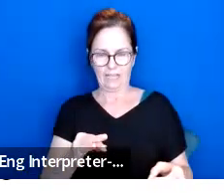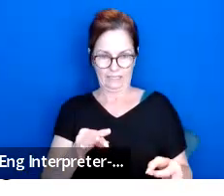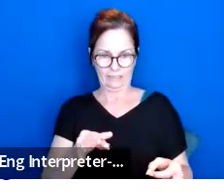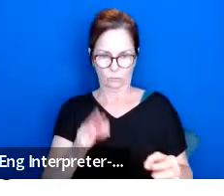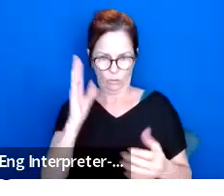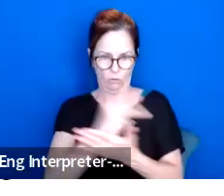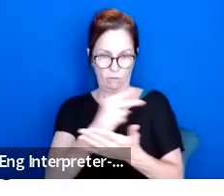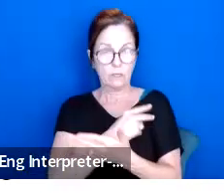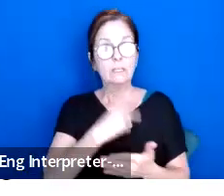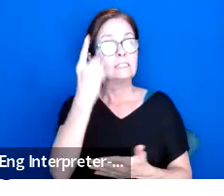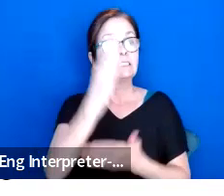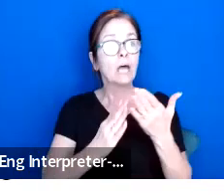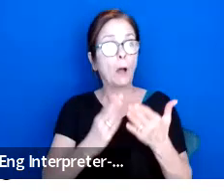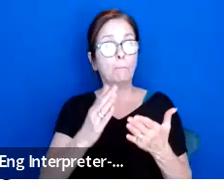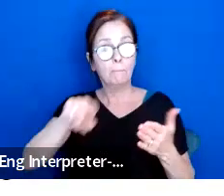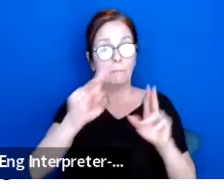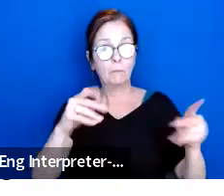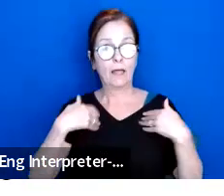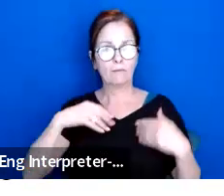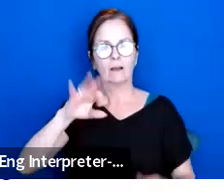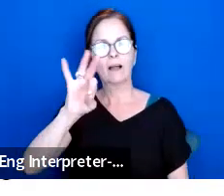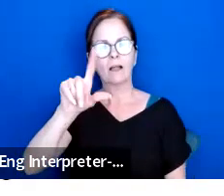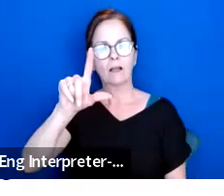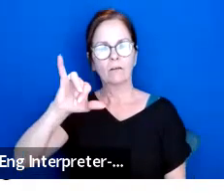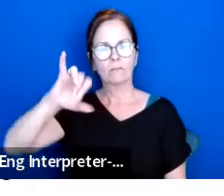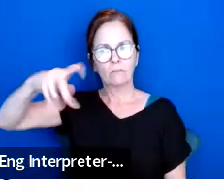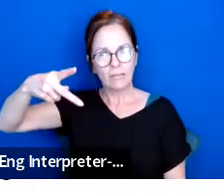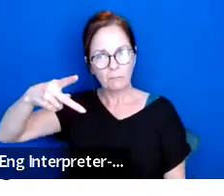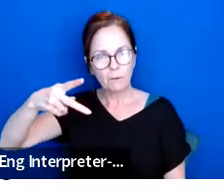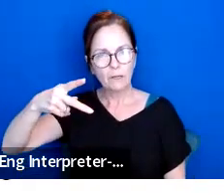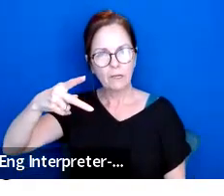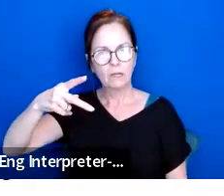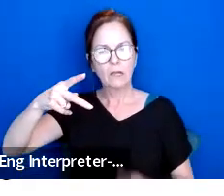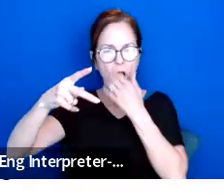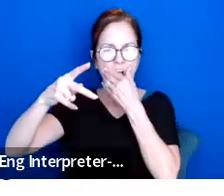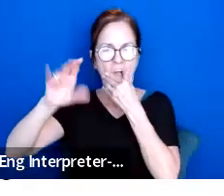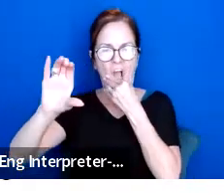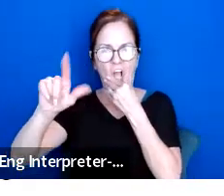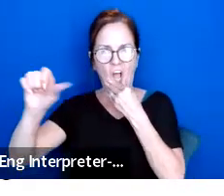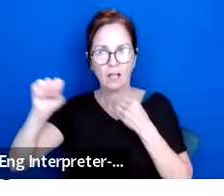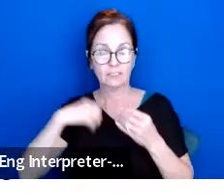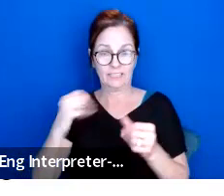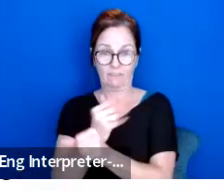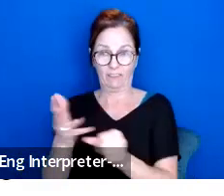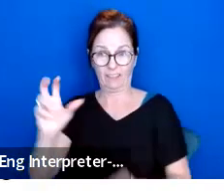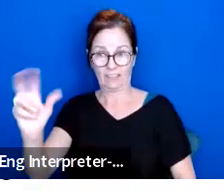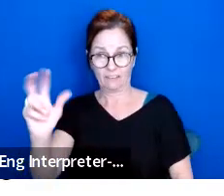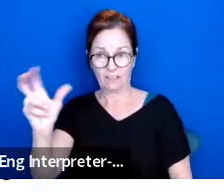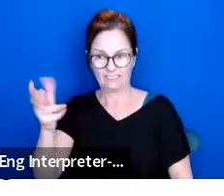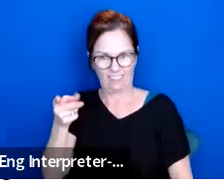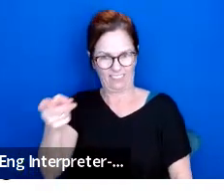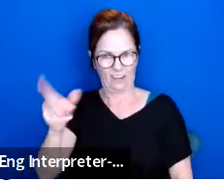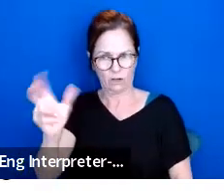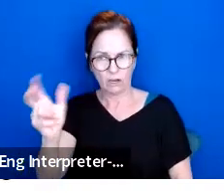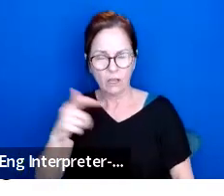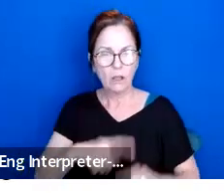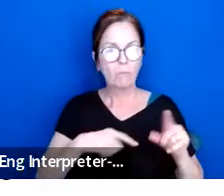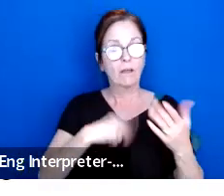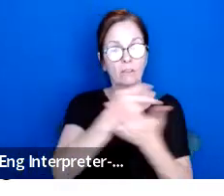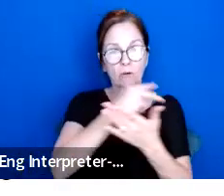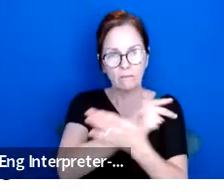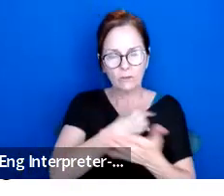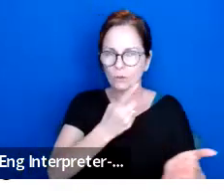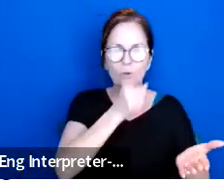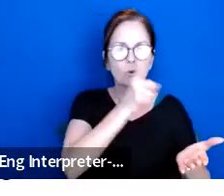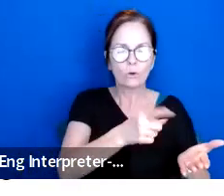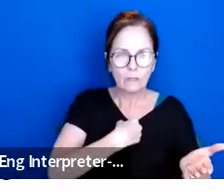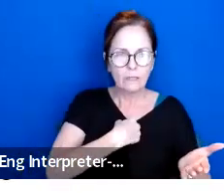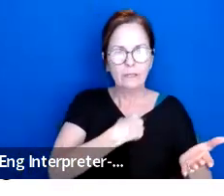So all the content. Maybe in Canvas. It would be advisable because so much of the review is based off of content and your ability to teach the student learning outcomes.